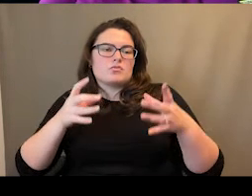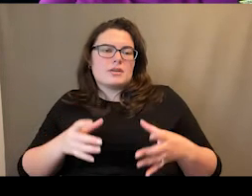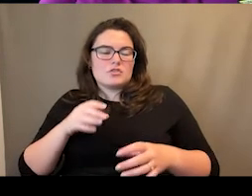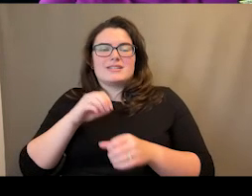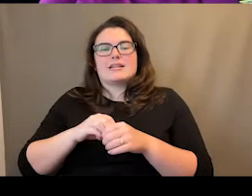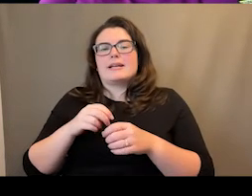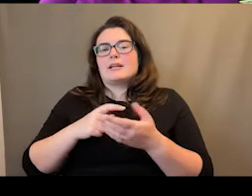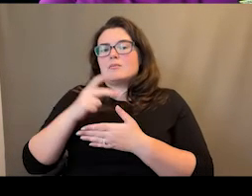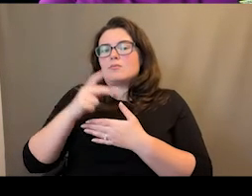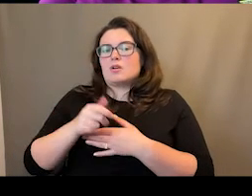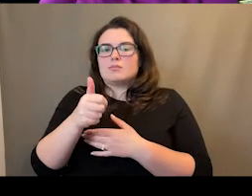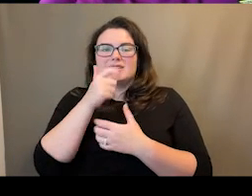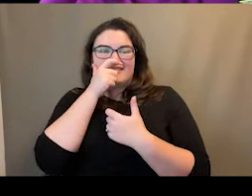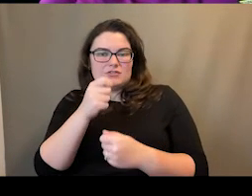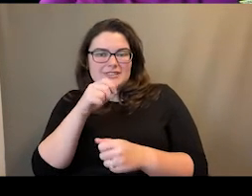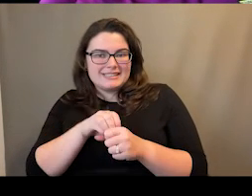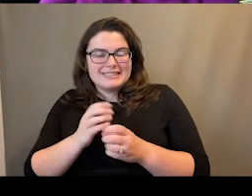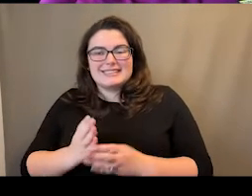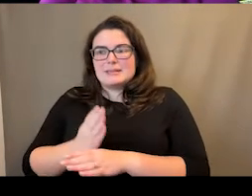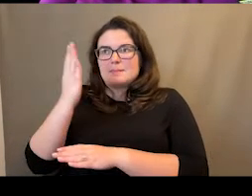might be interested in submitting an eager to.